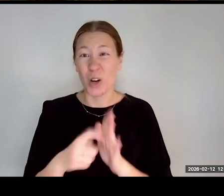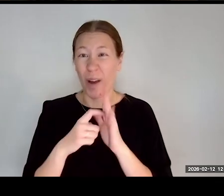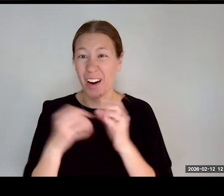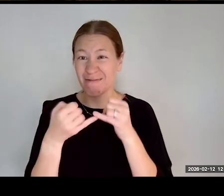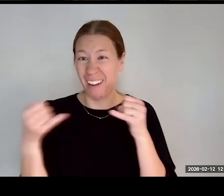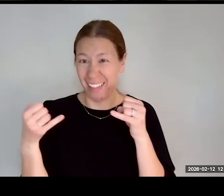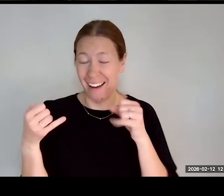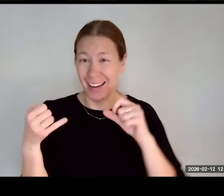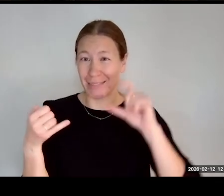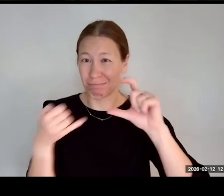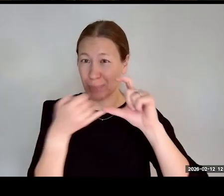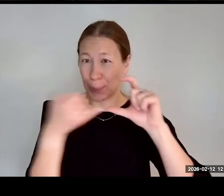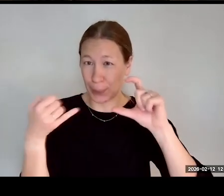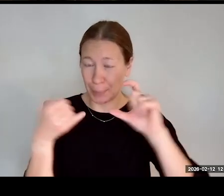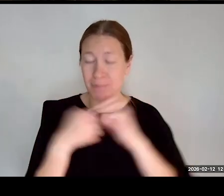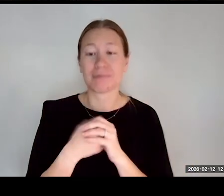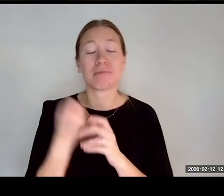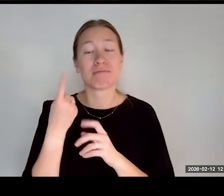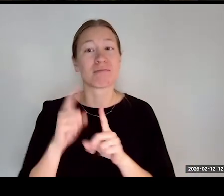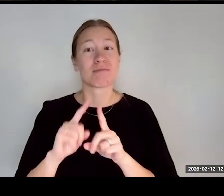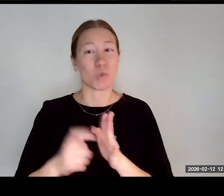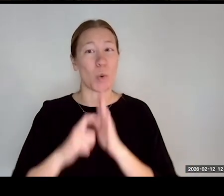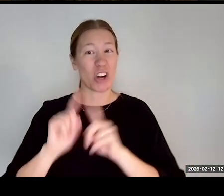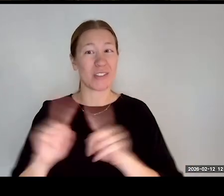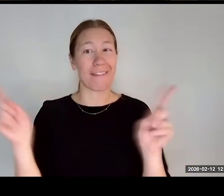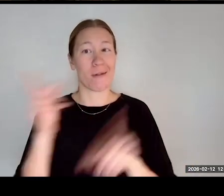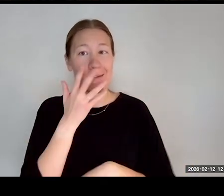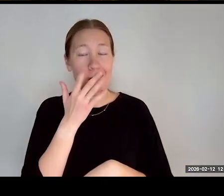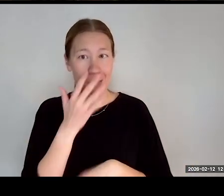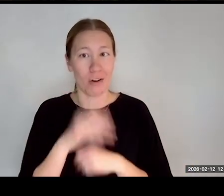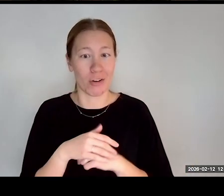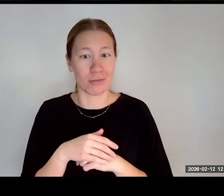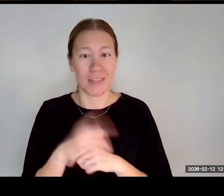They should be a different color from the surrounding body text and they should be descriptive.